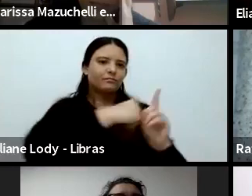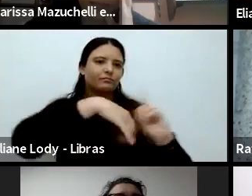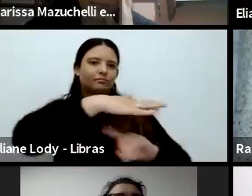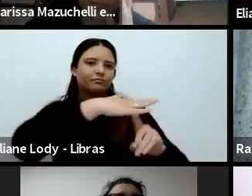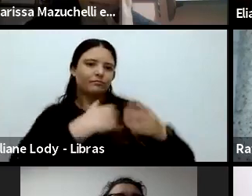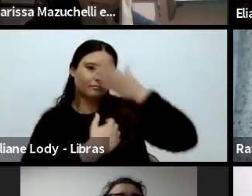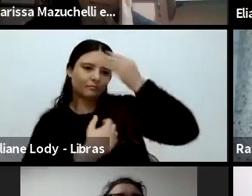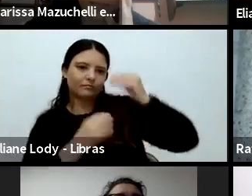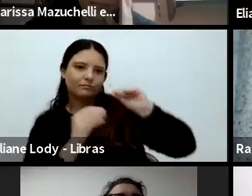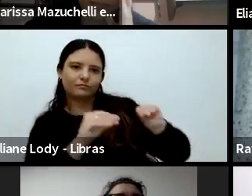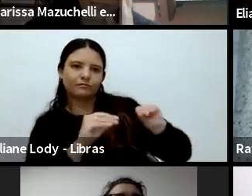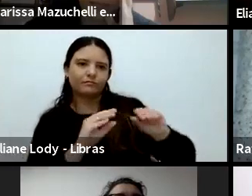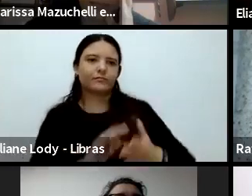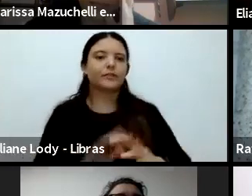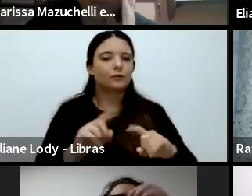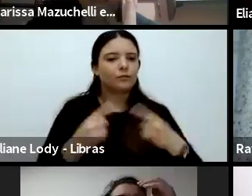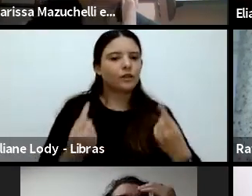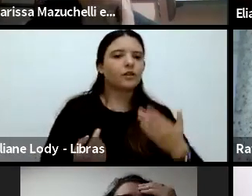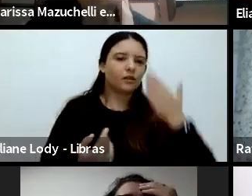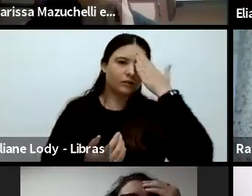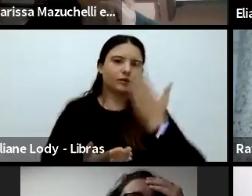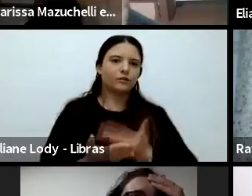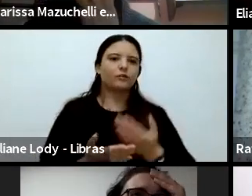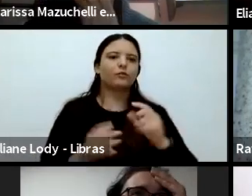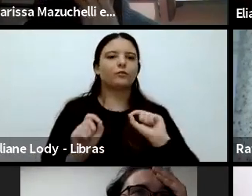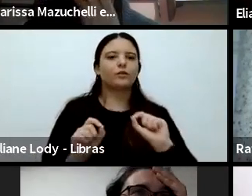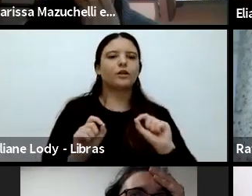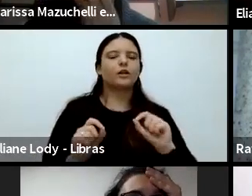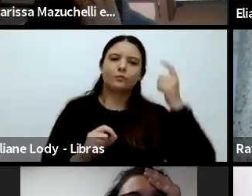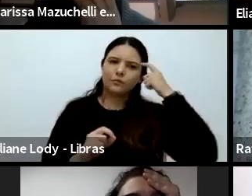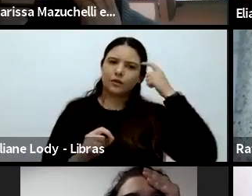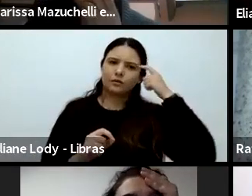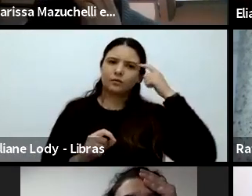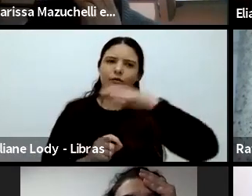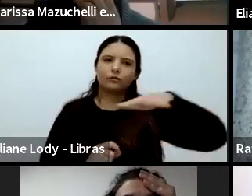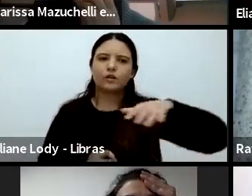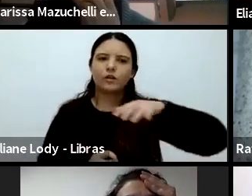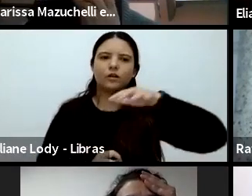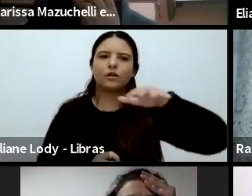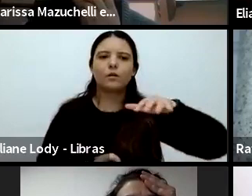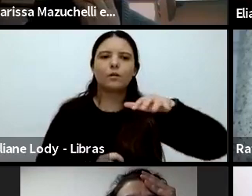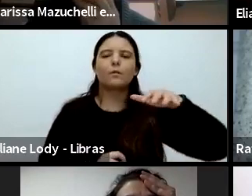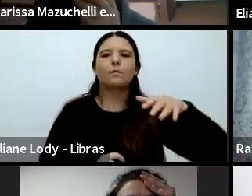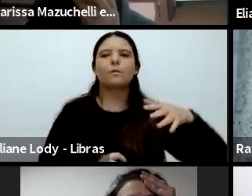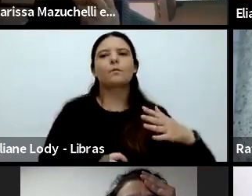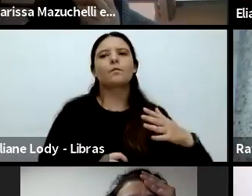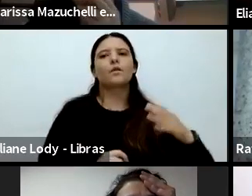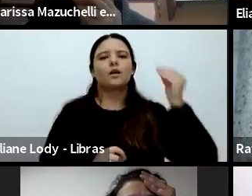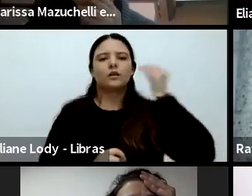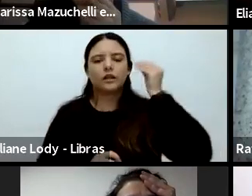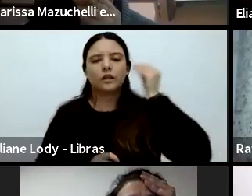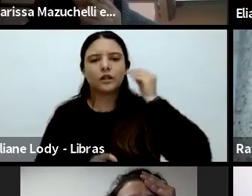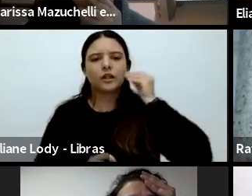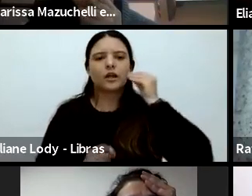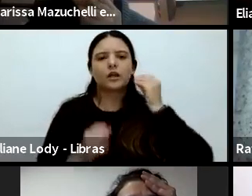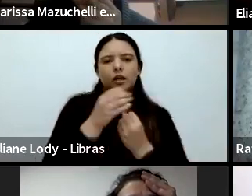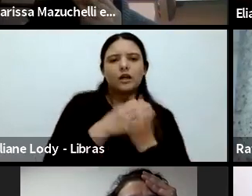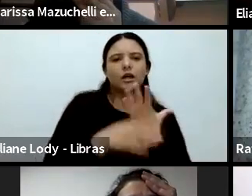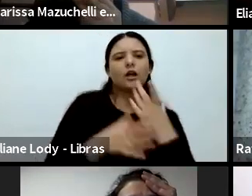But it. I still believe. that the general principle that the general principles of seeking to create better. invite environments that innate